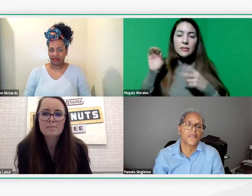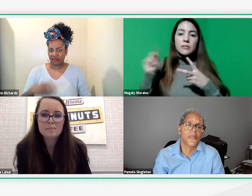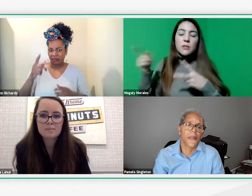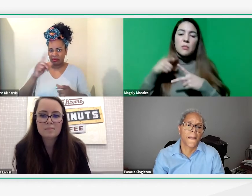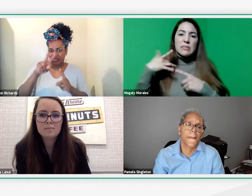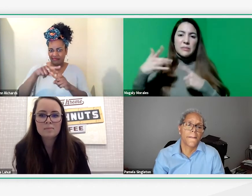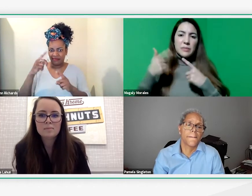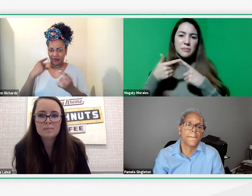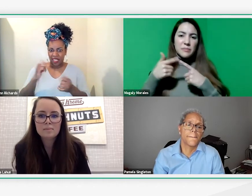for unemployment.